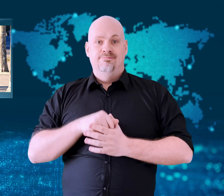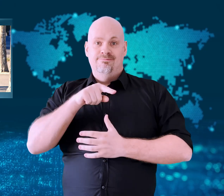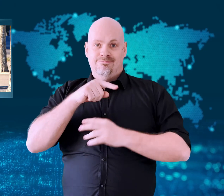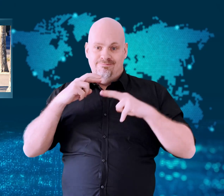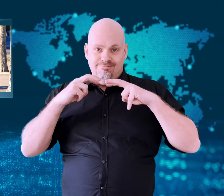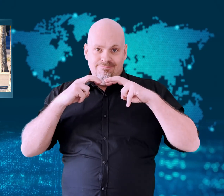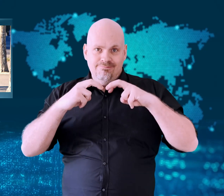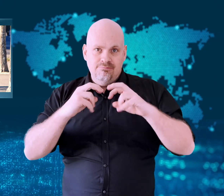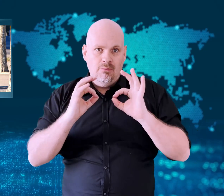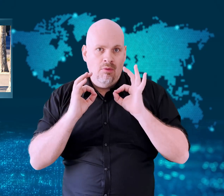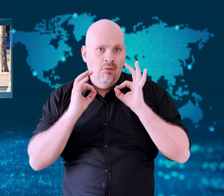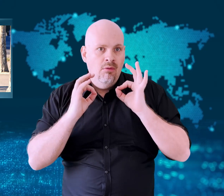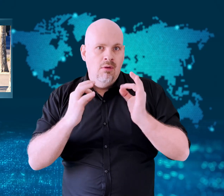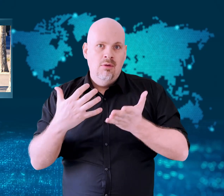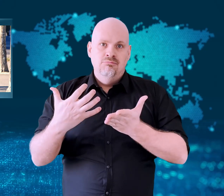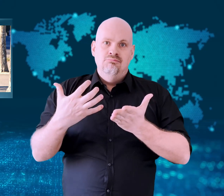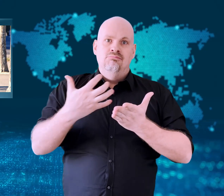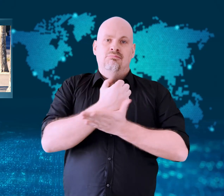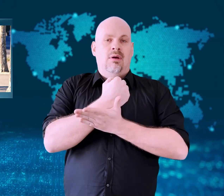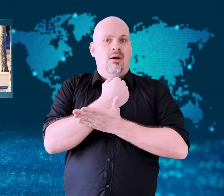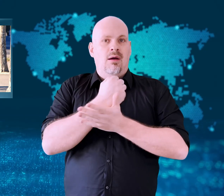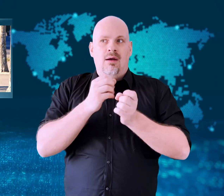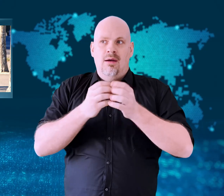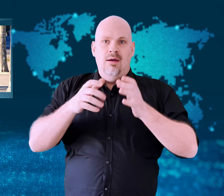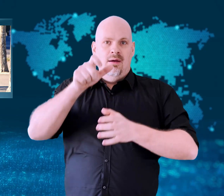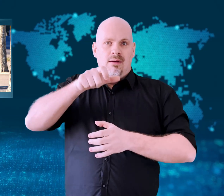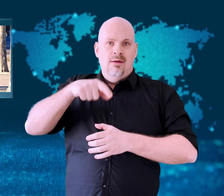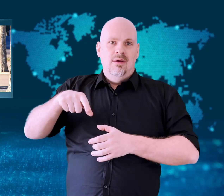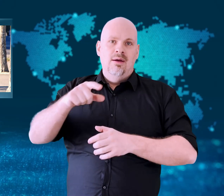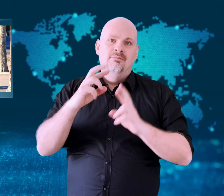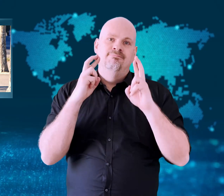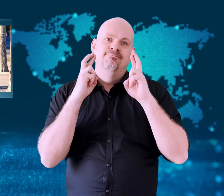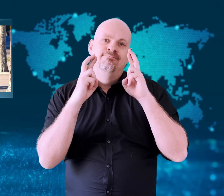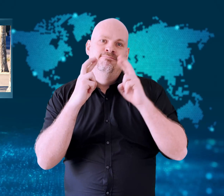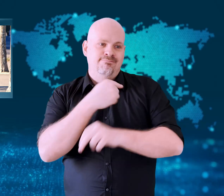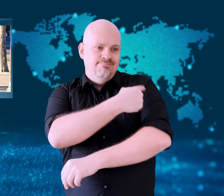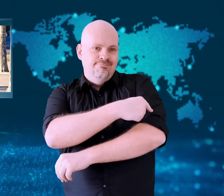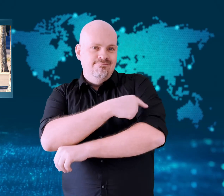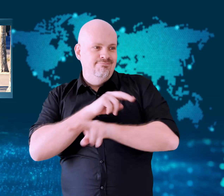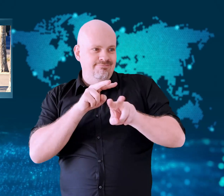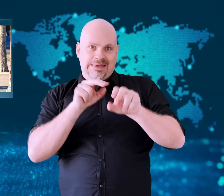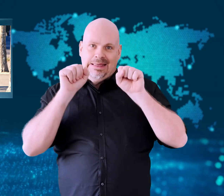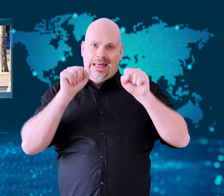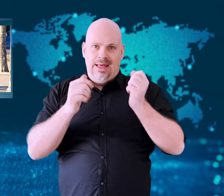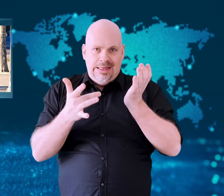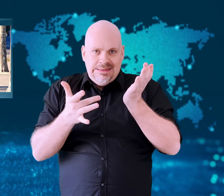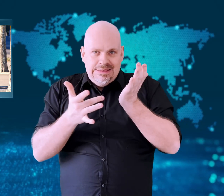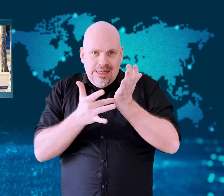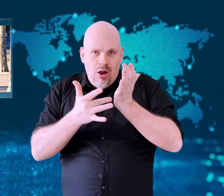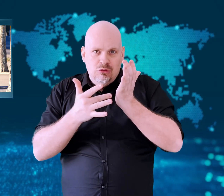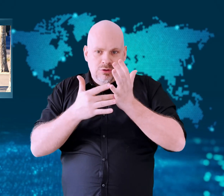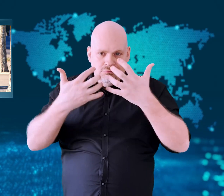successfully learned to move their lower bodies again.